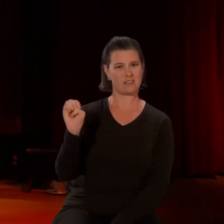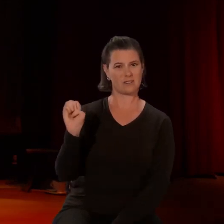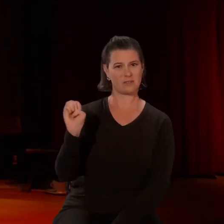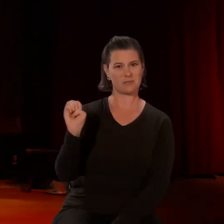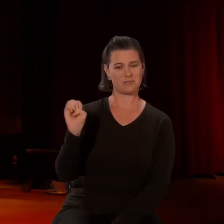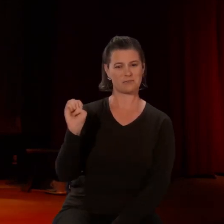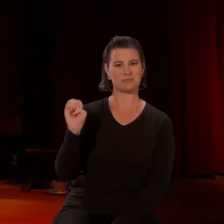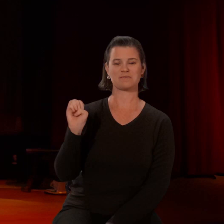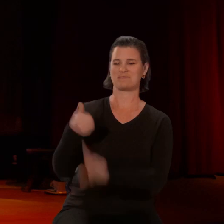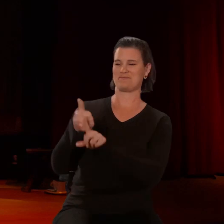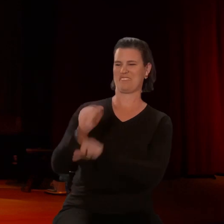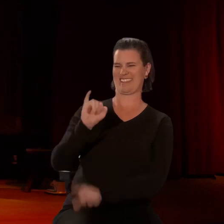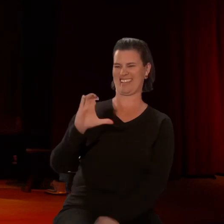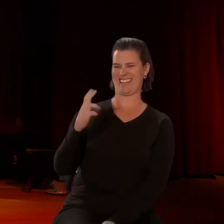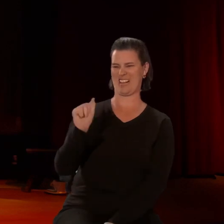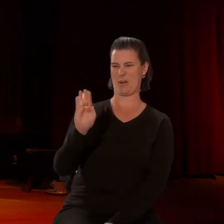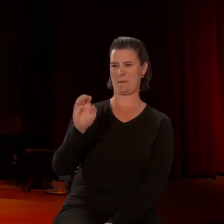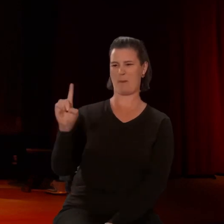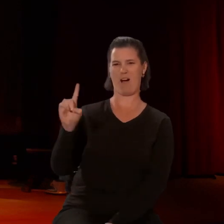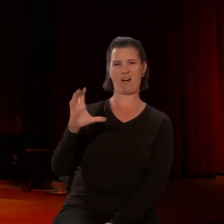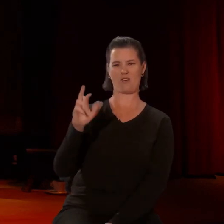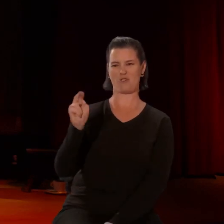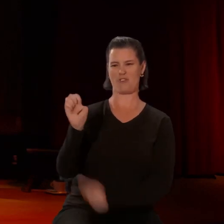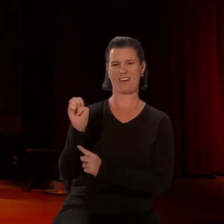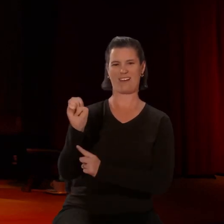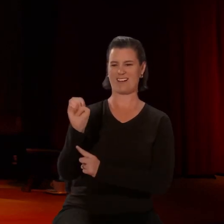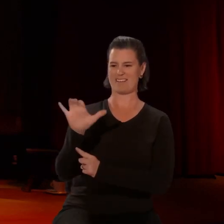Ichabod Crane. That name certainly fit the fella.